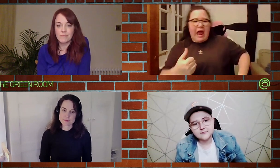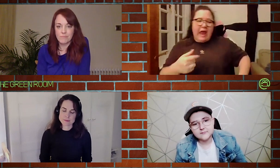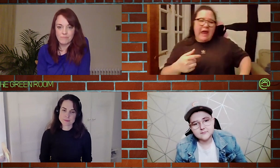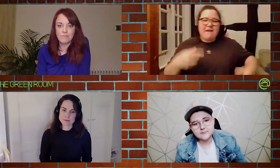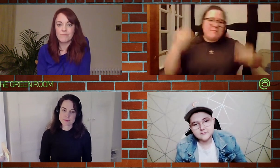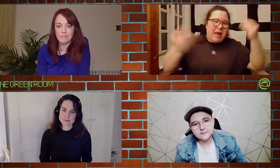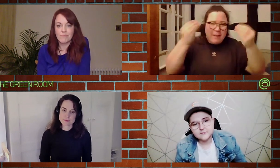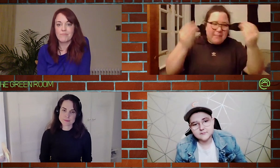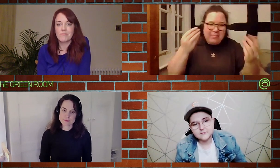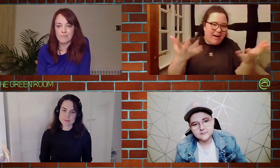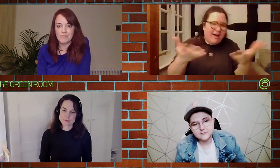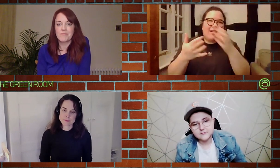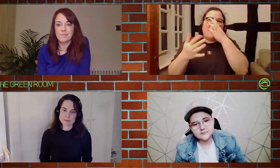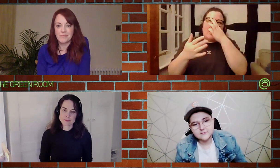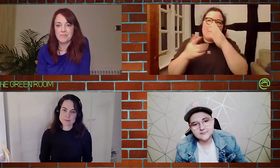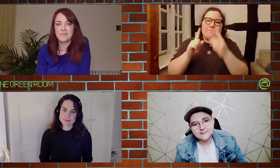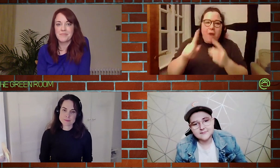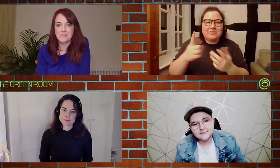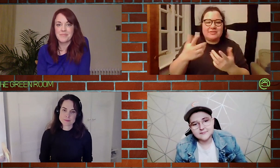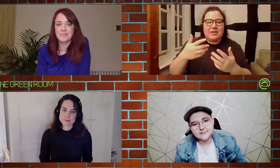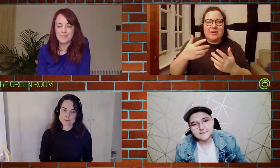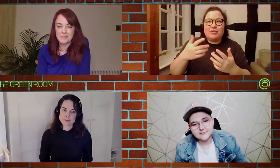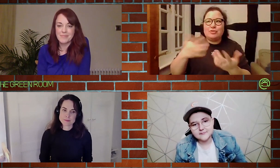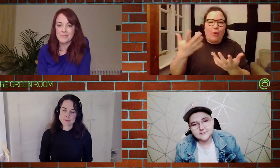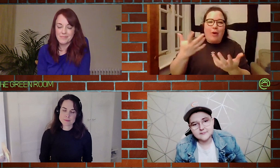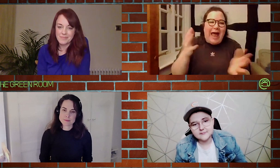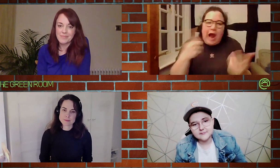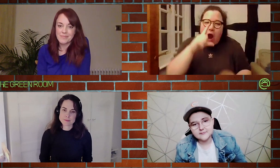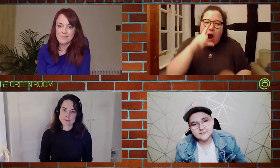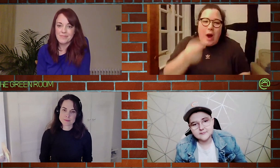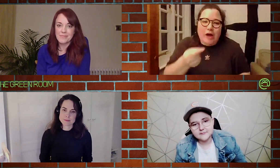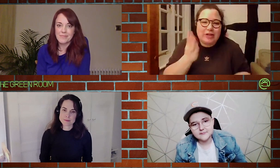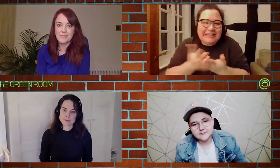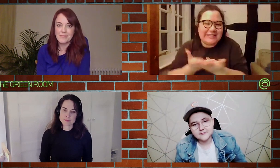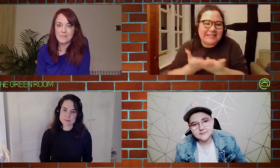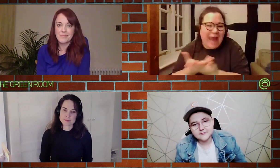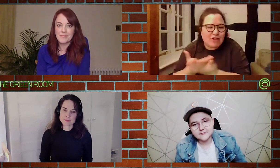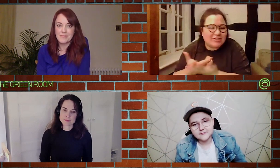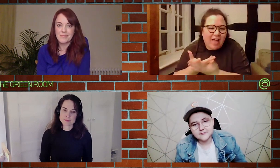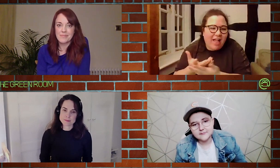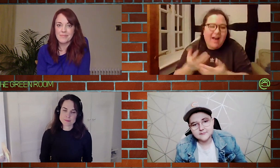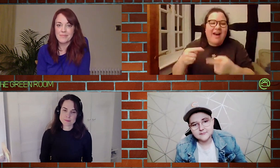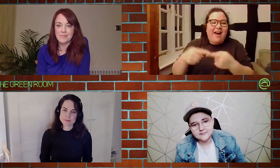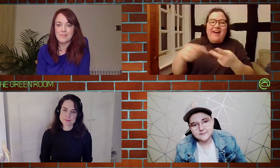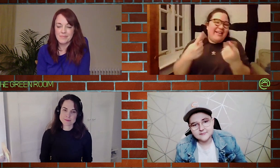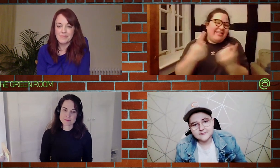particular way. This sort of toxic masculinity. You don't have to act that way.